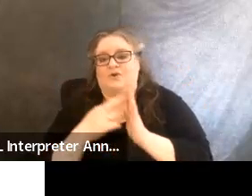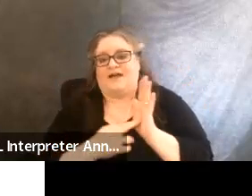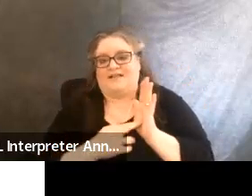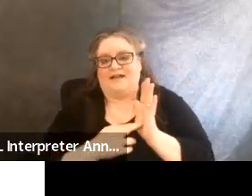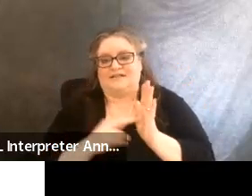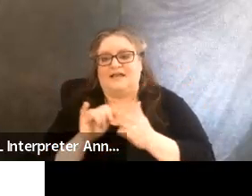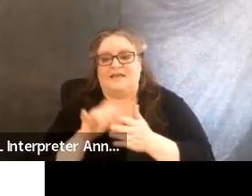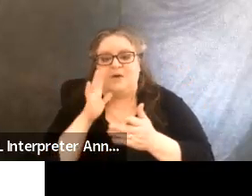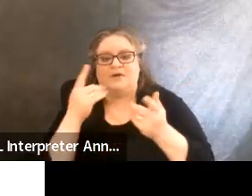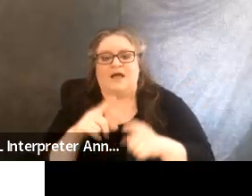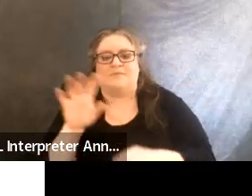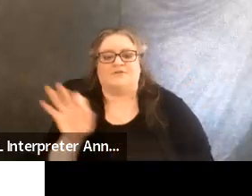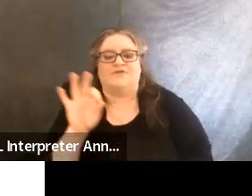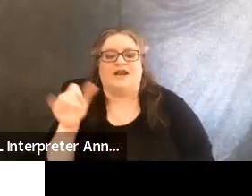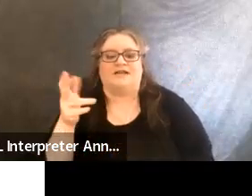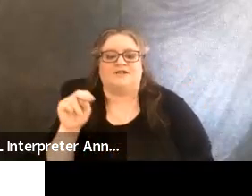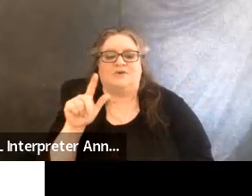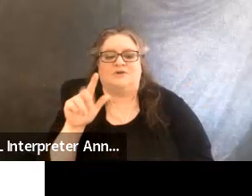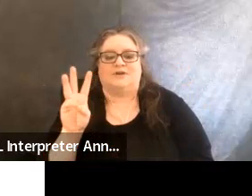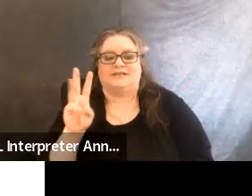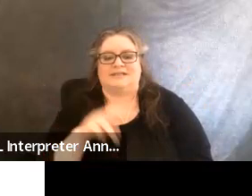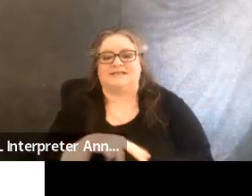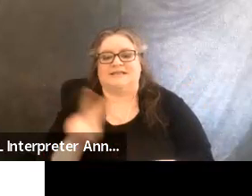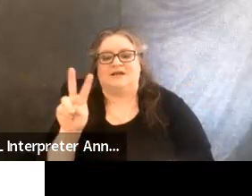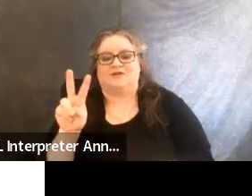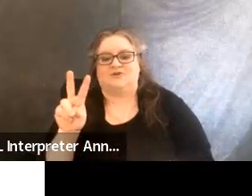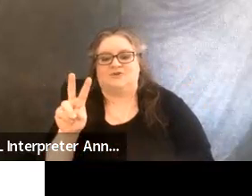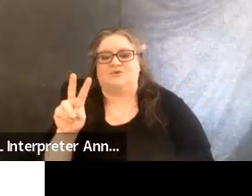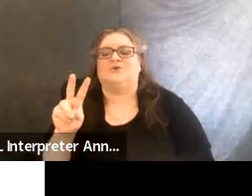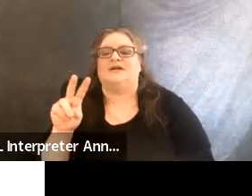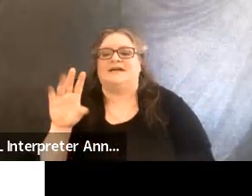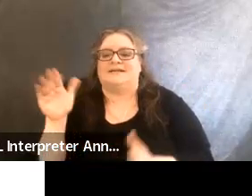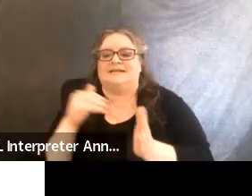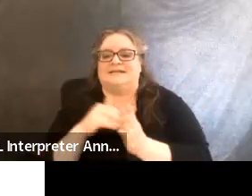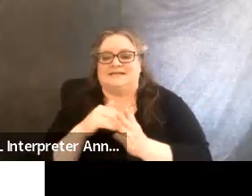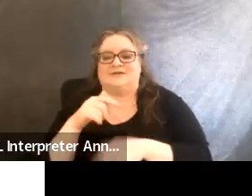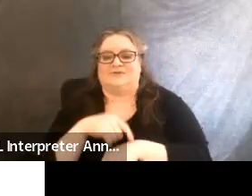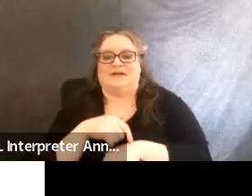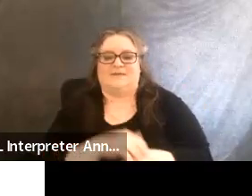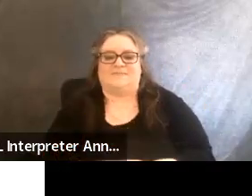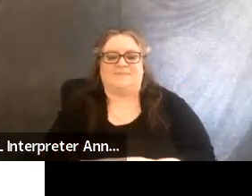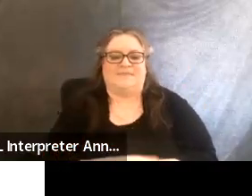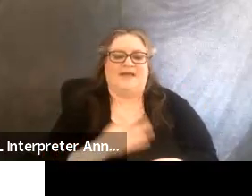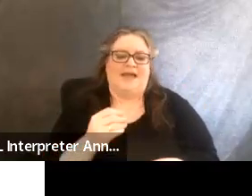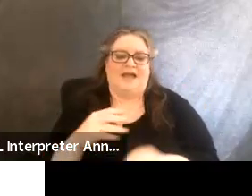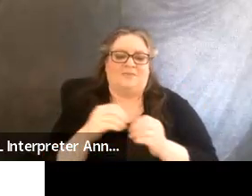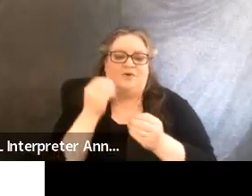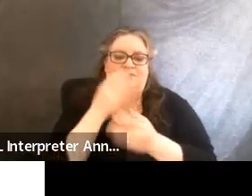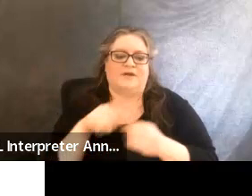and that will be on Friday, January 26th at 2:00 p.m. CST. And for more information about WeCo's webinars,